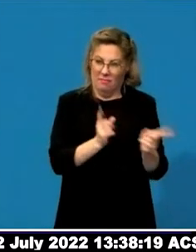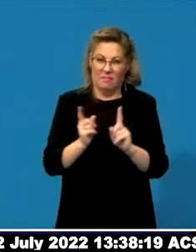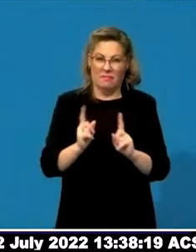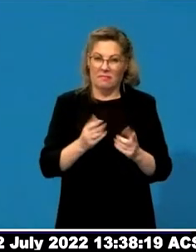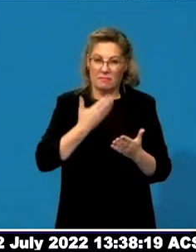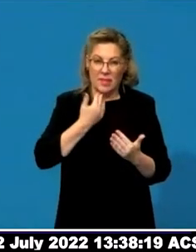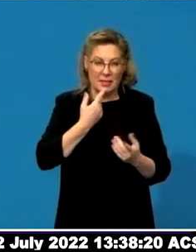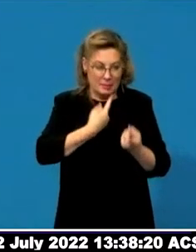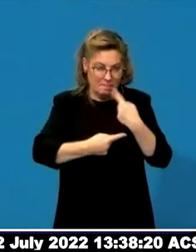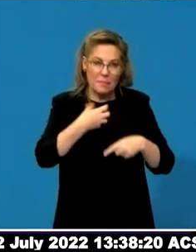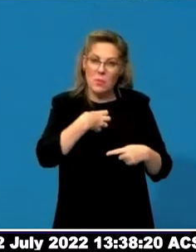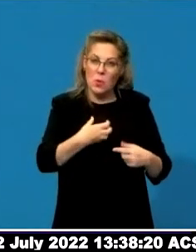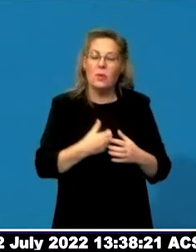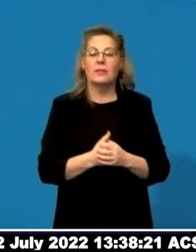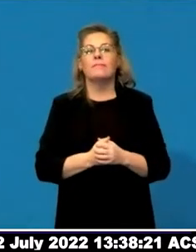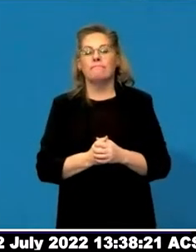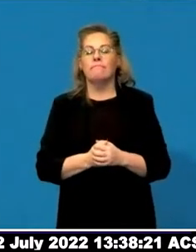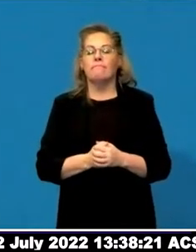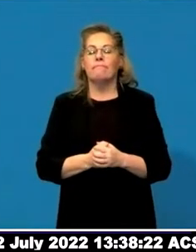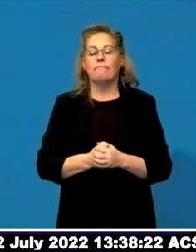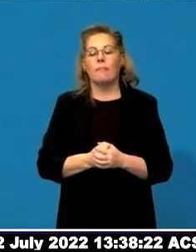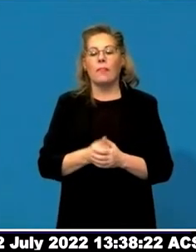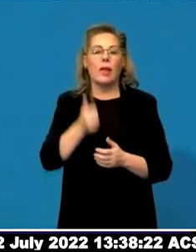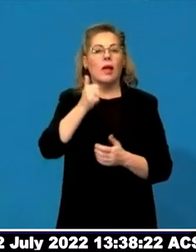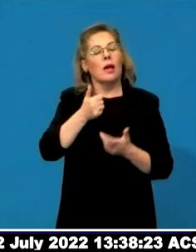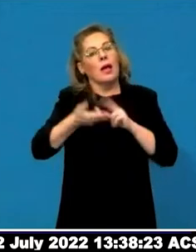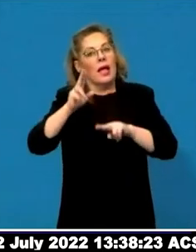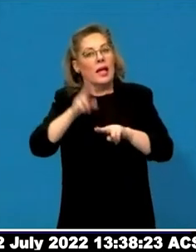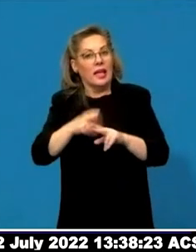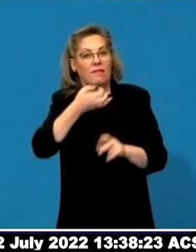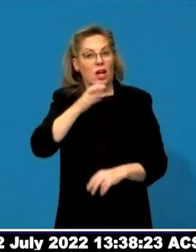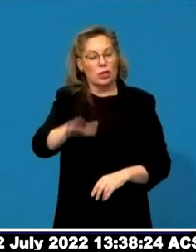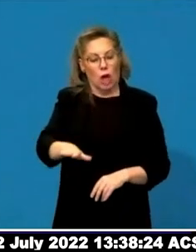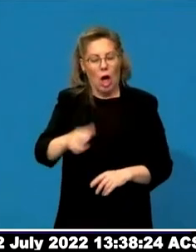When - if a child has high support needs, they inevitably end up